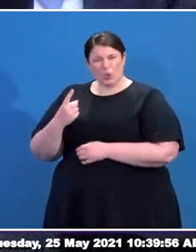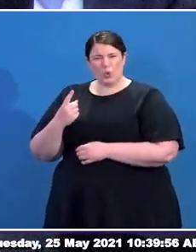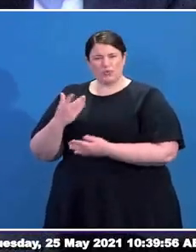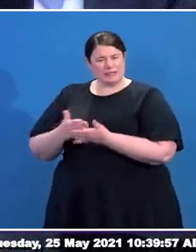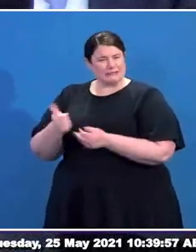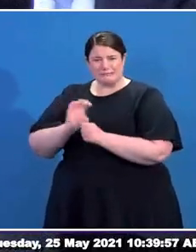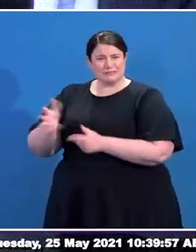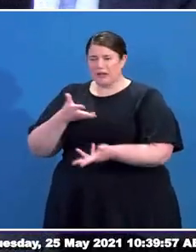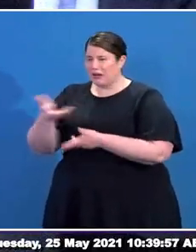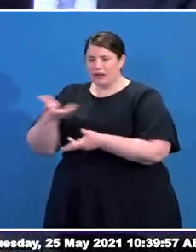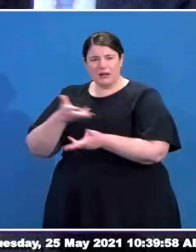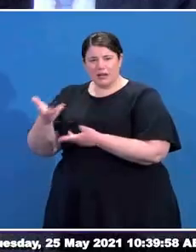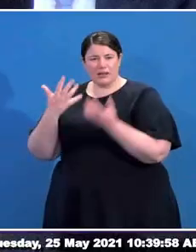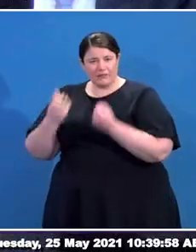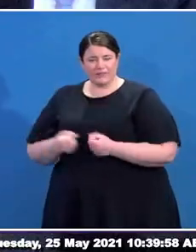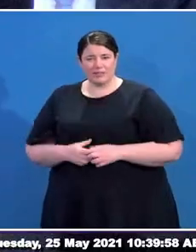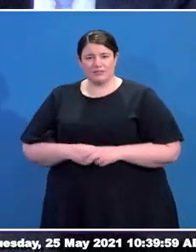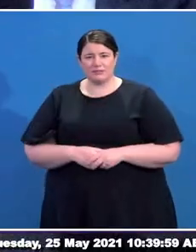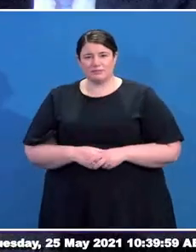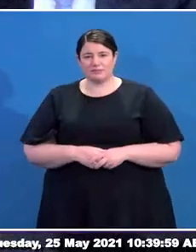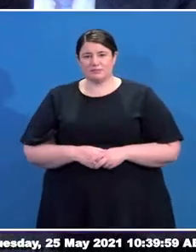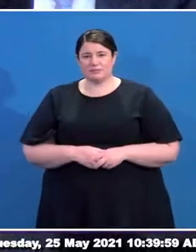I know that, you know, in all likelihood,